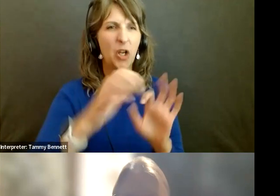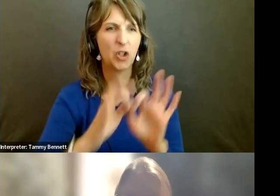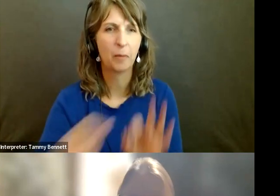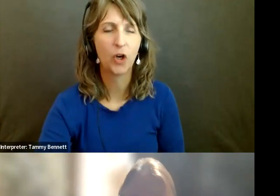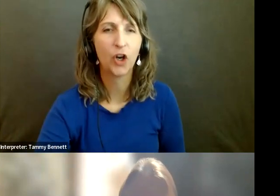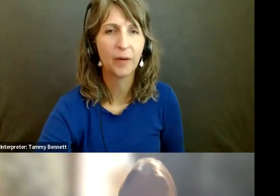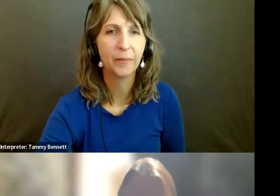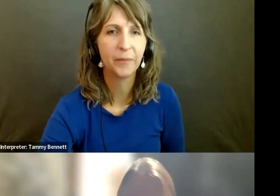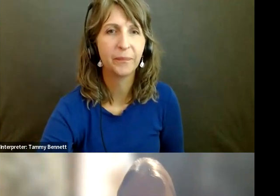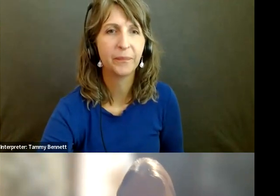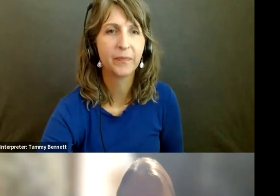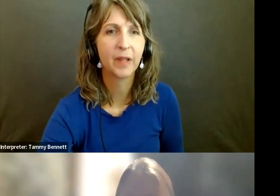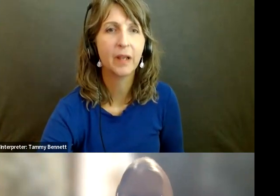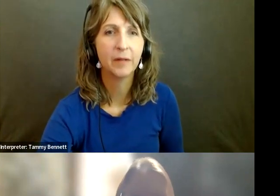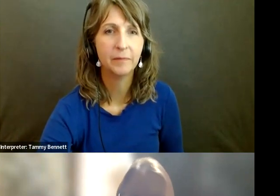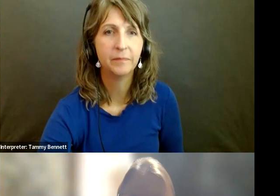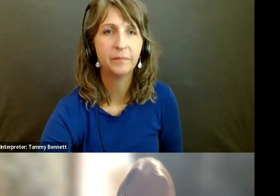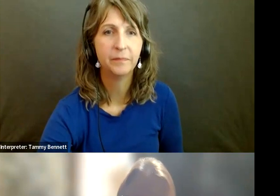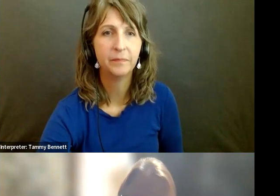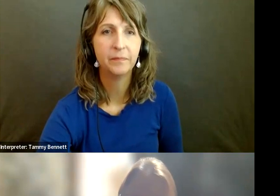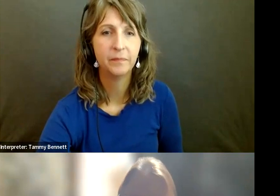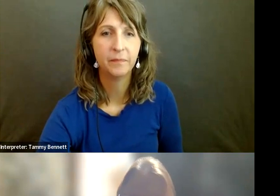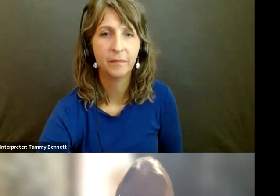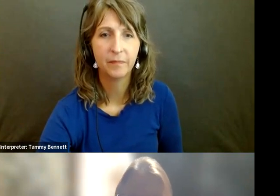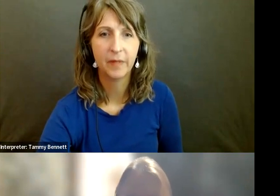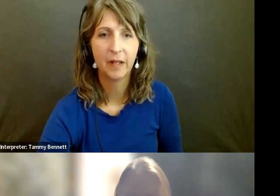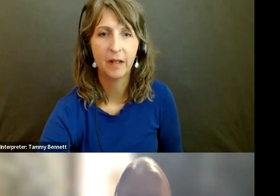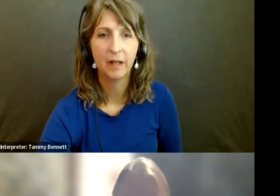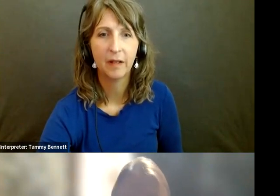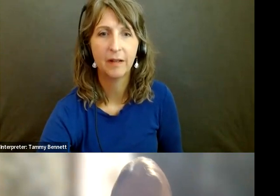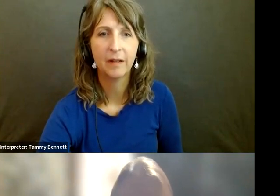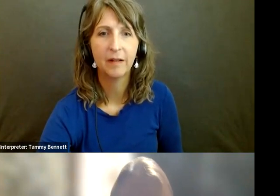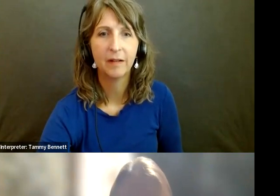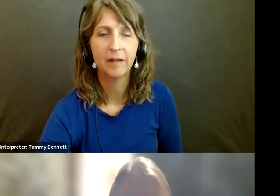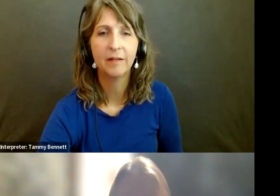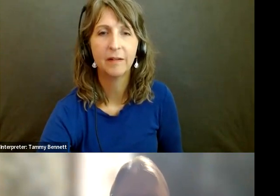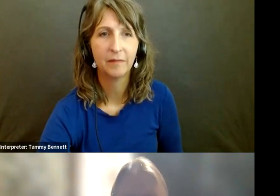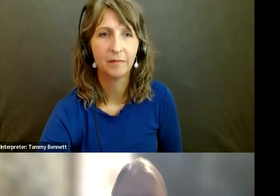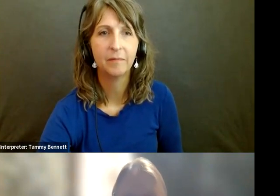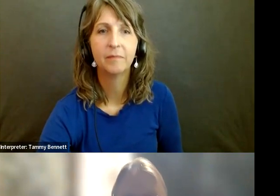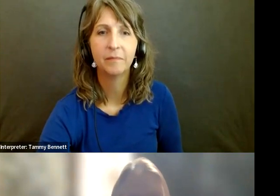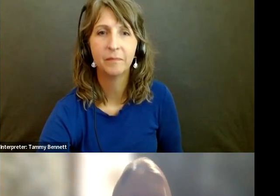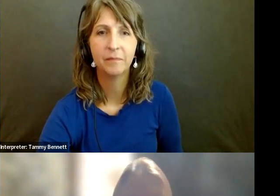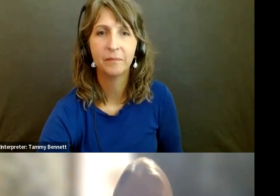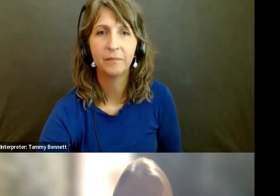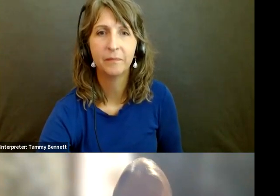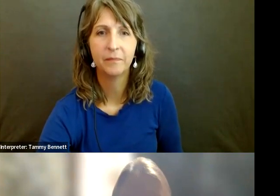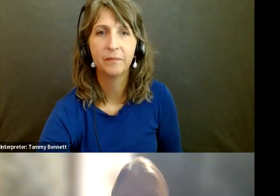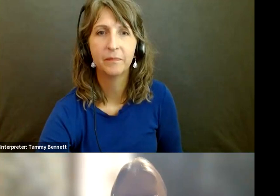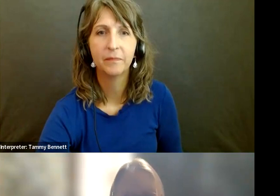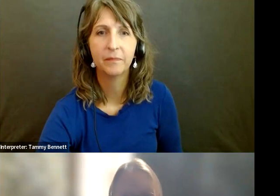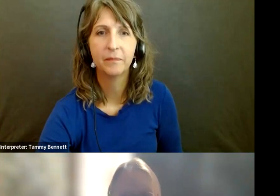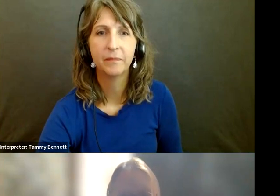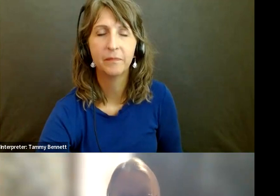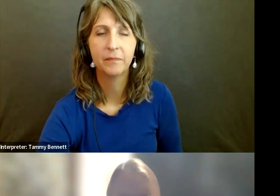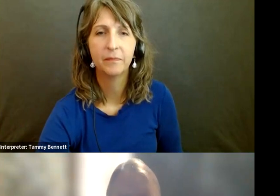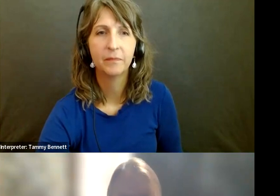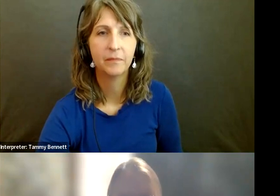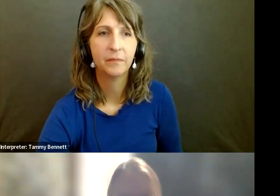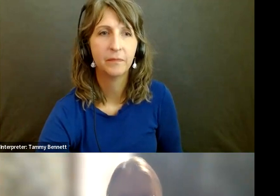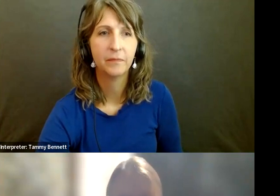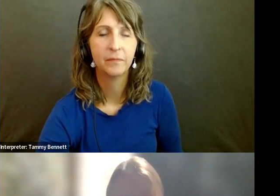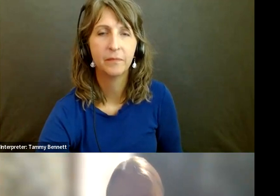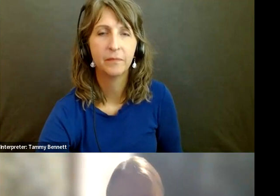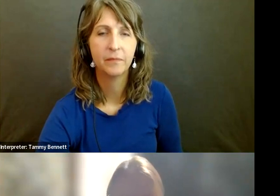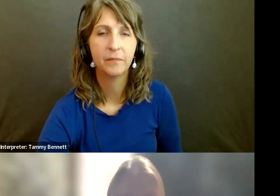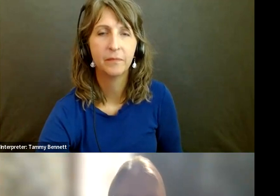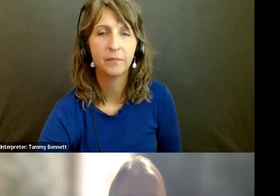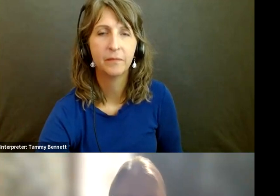Yes, okay, this is, this is my favorite thing, y'all, because, so Oshner uses Epic, LCMC uses Epic and the My Chart app for on the patient side is one app and you just sign up for the various institutions and you have access to all of those records.